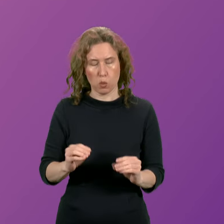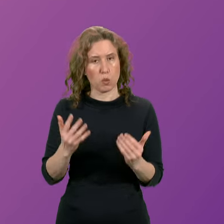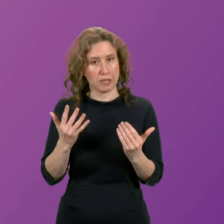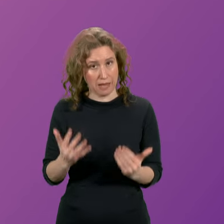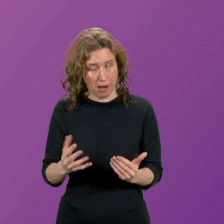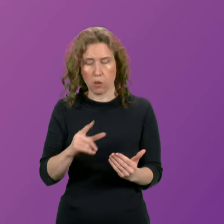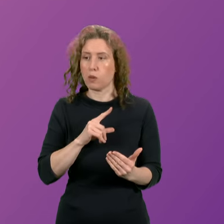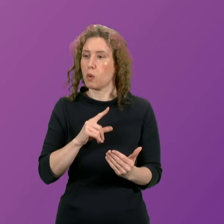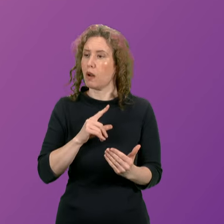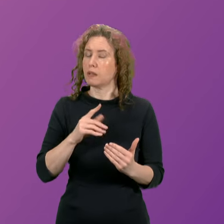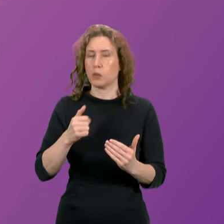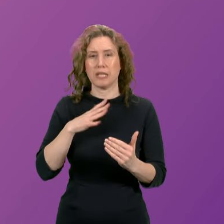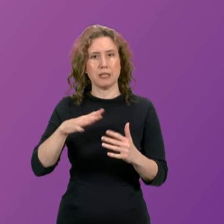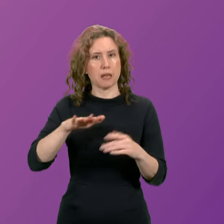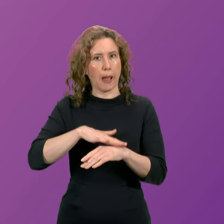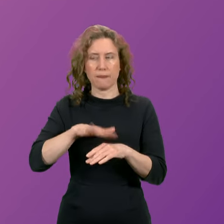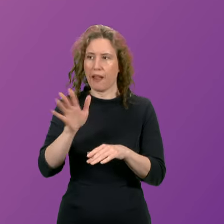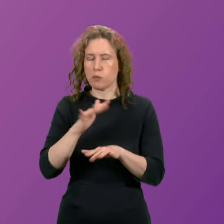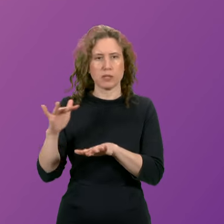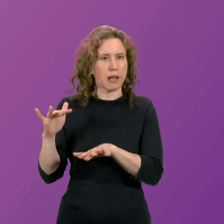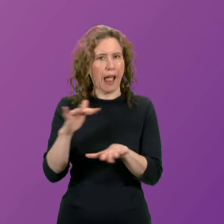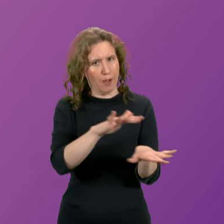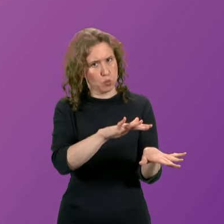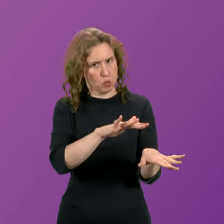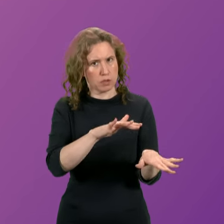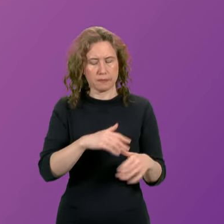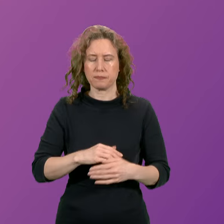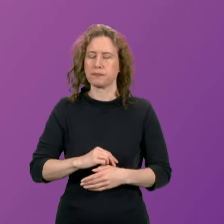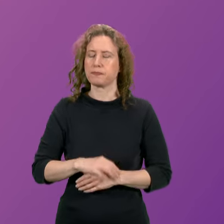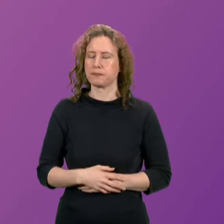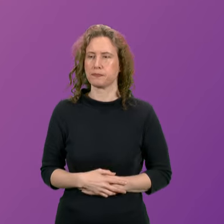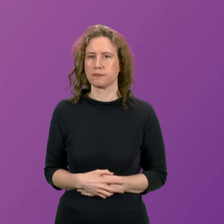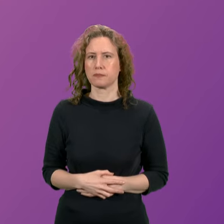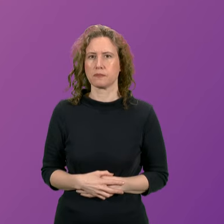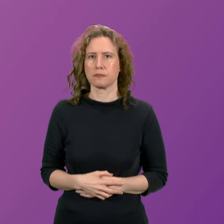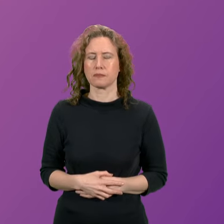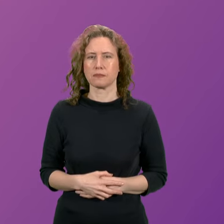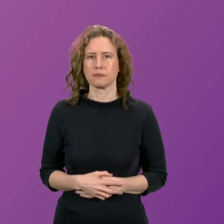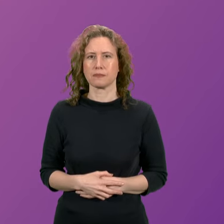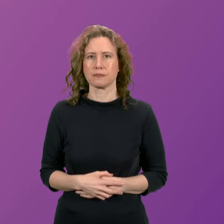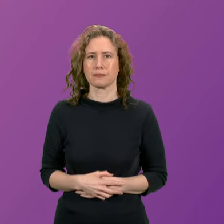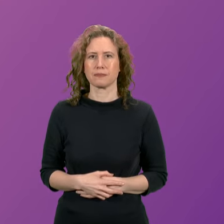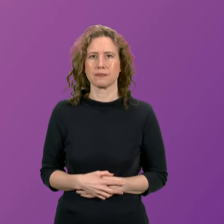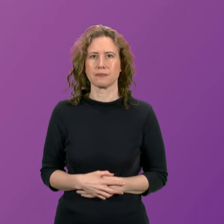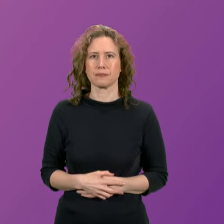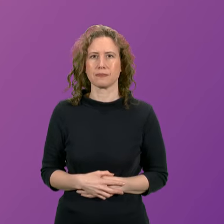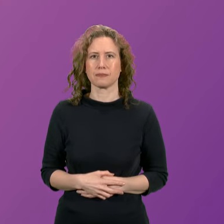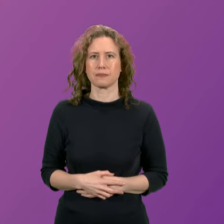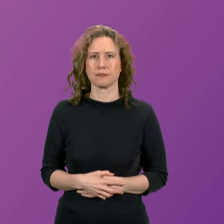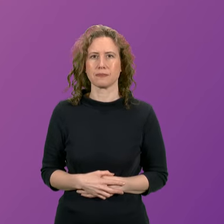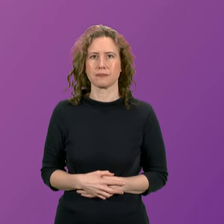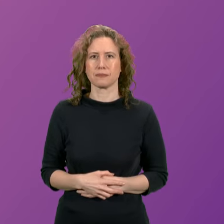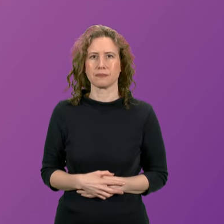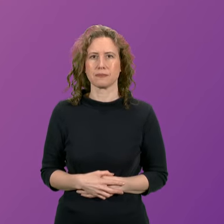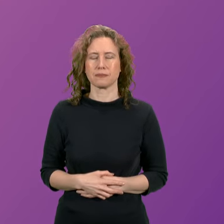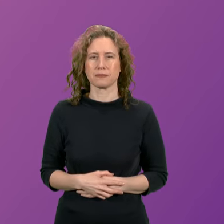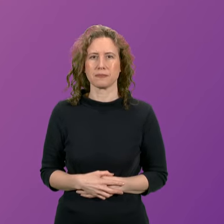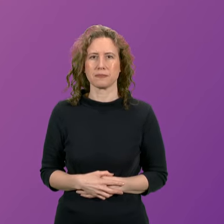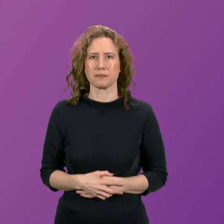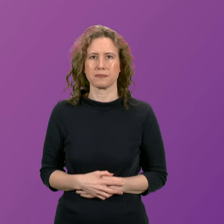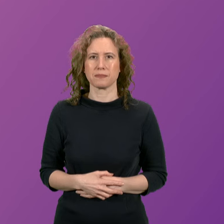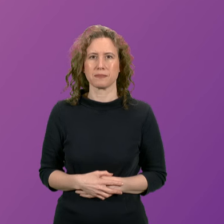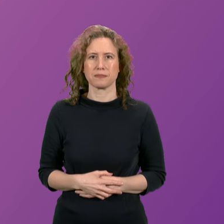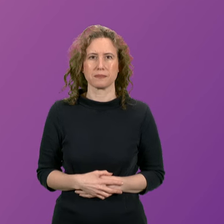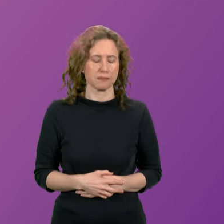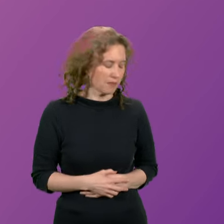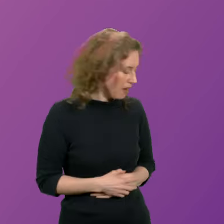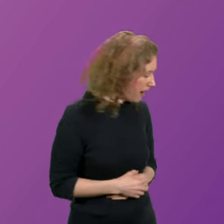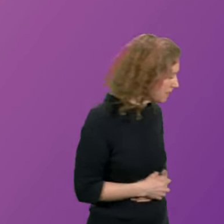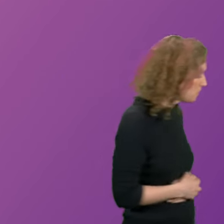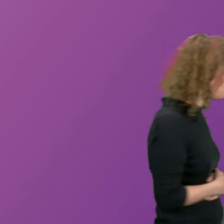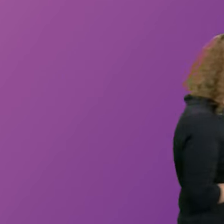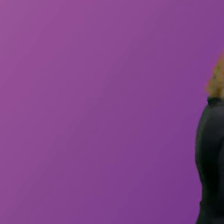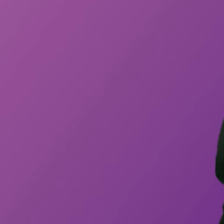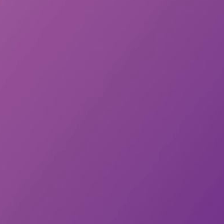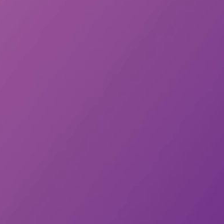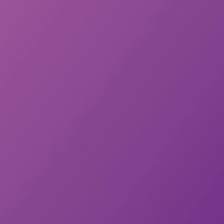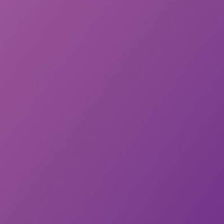We will have a short suspension to allow the chamber and the public gallery to clear.